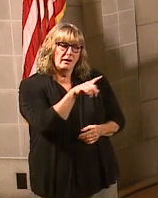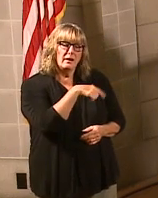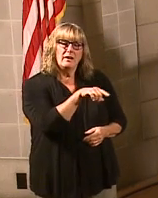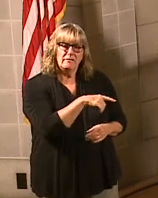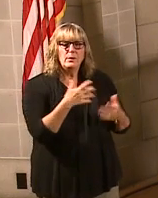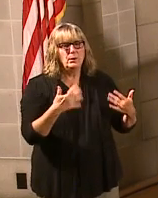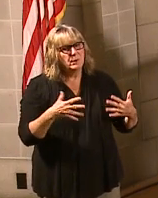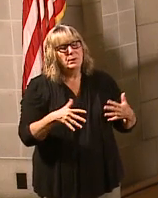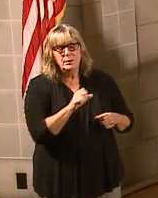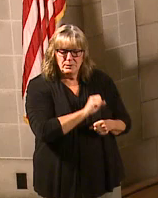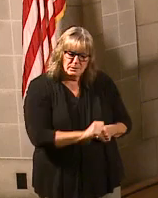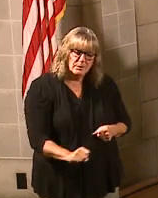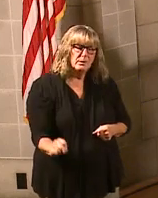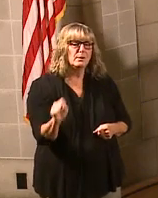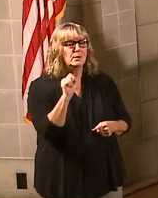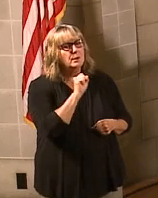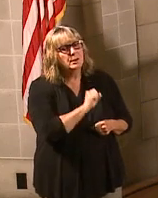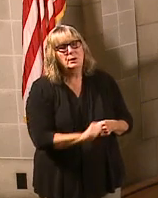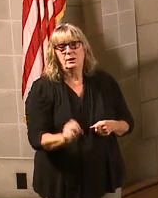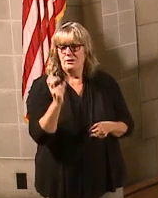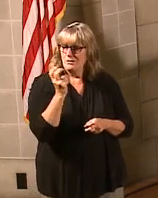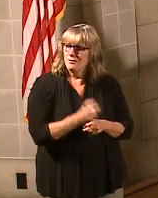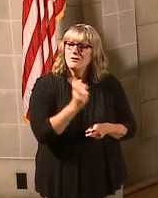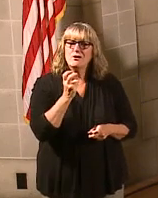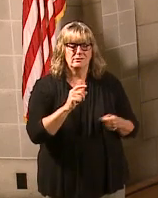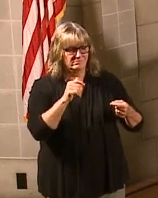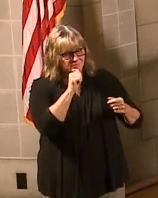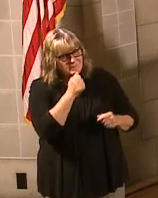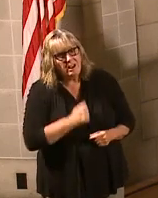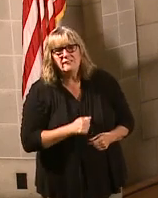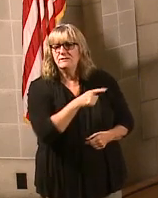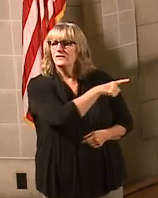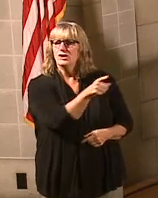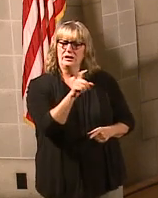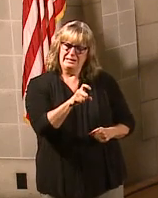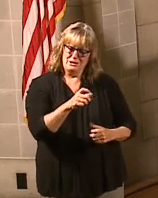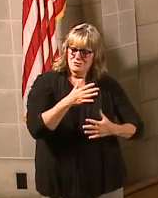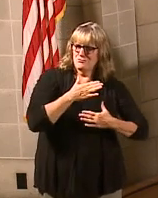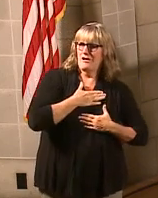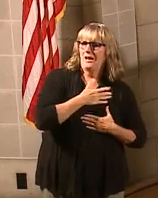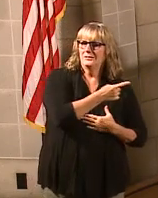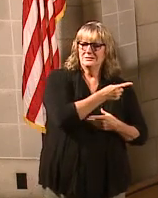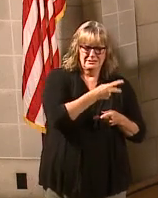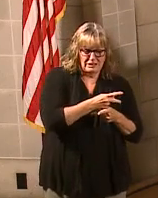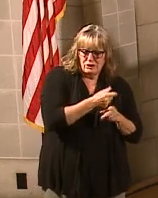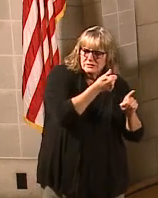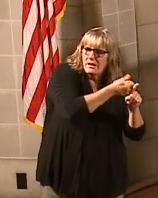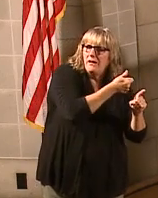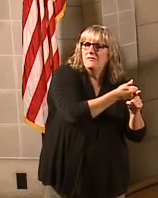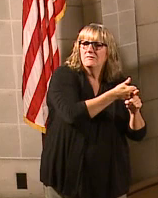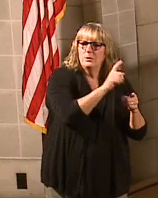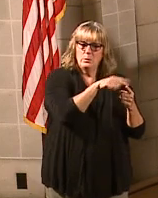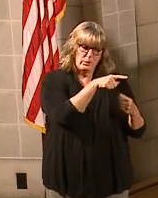THE BED DOESN'T COUNT. OUR MEDICAL STAFF ARE HURTING SOMETHING FIERCE RIGHT NOW.